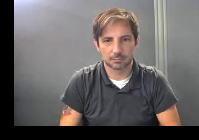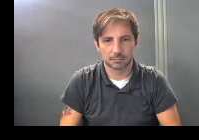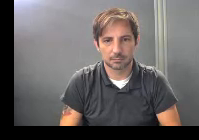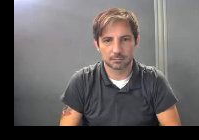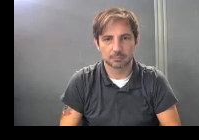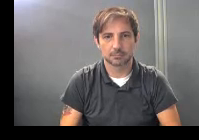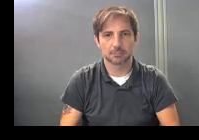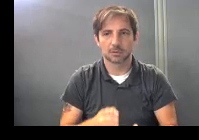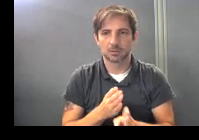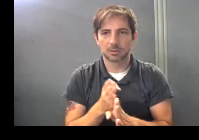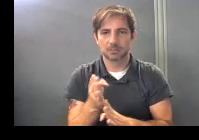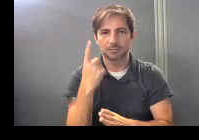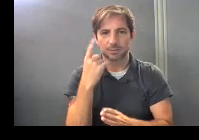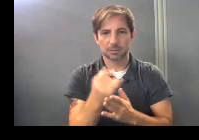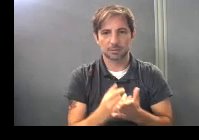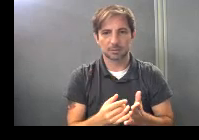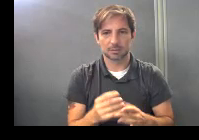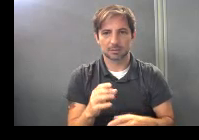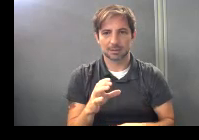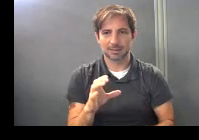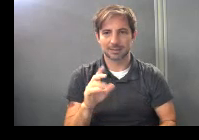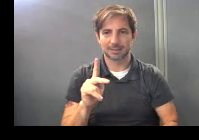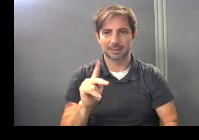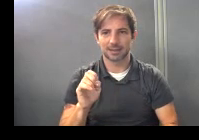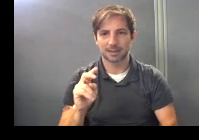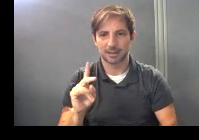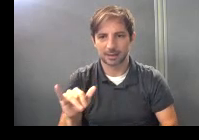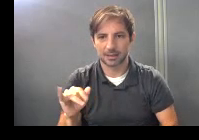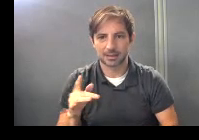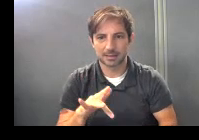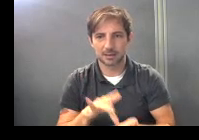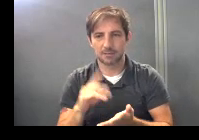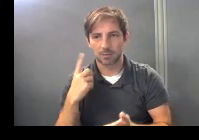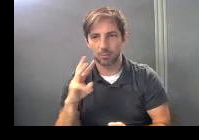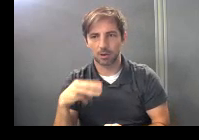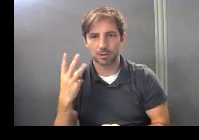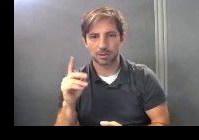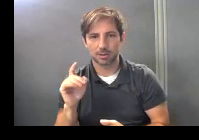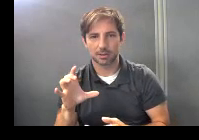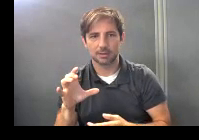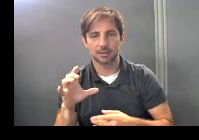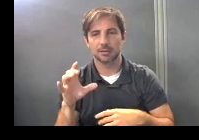AT THAT TIME SHE WAS WORKING FOR THE U.S. DEPARTMENT OF LABOR.